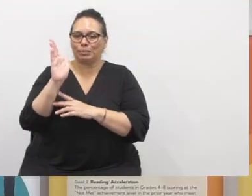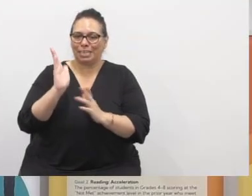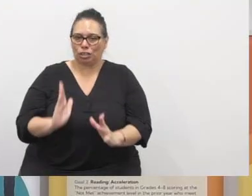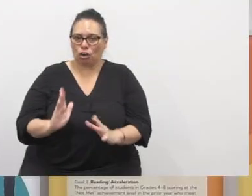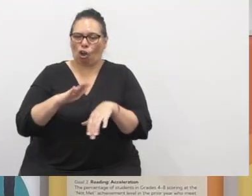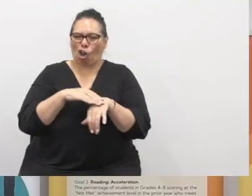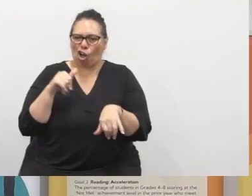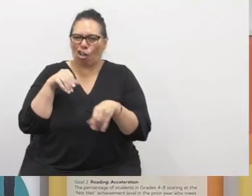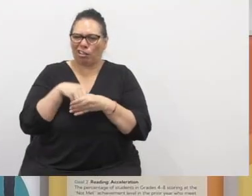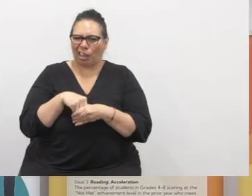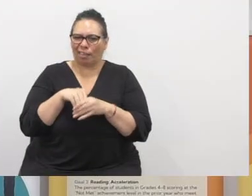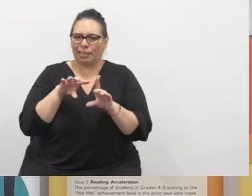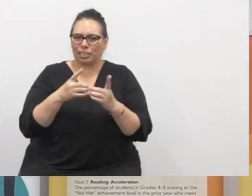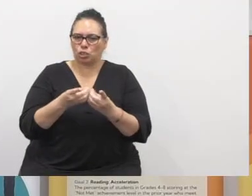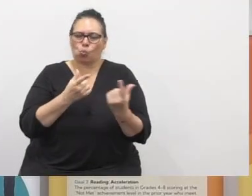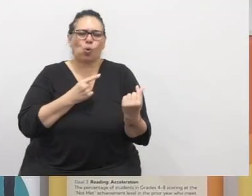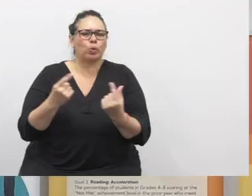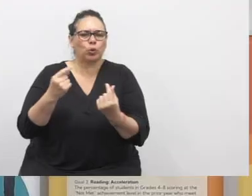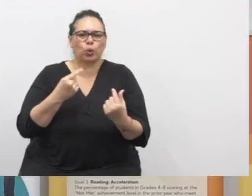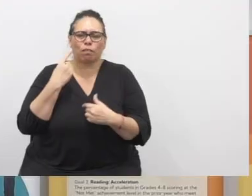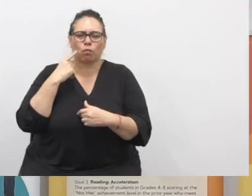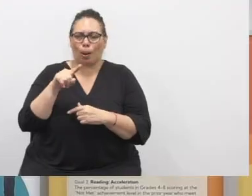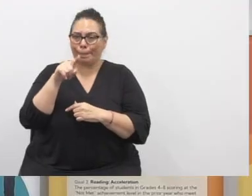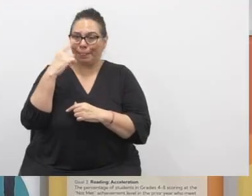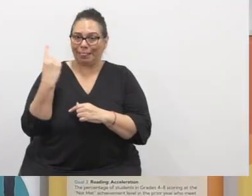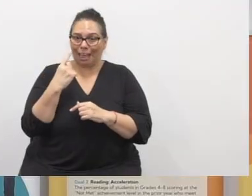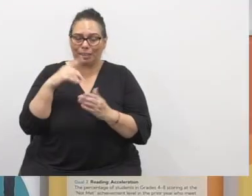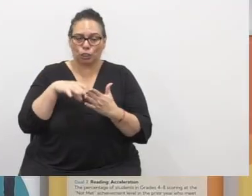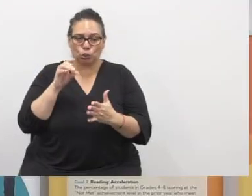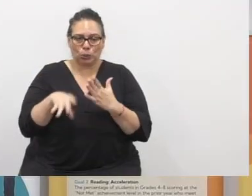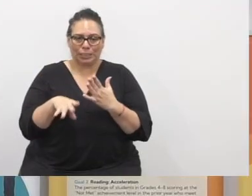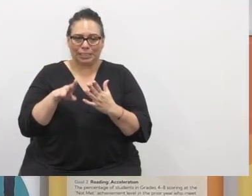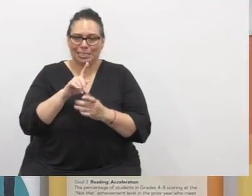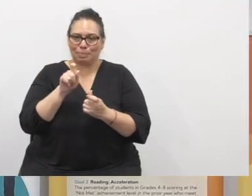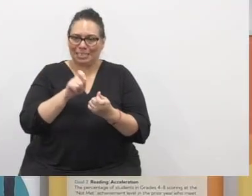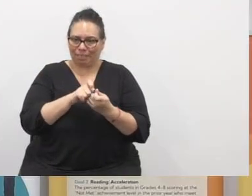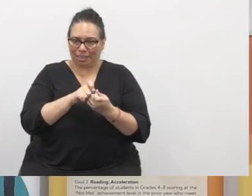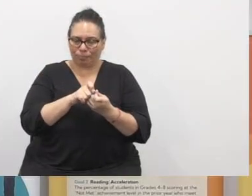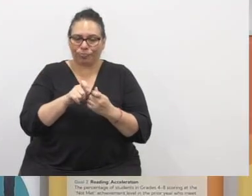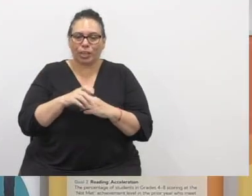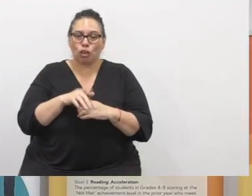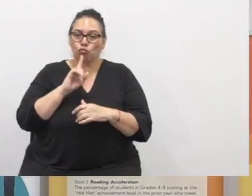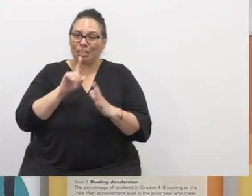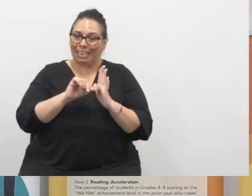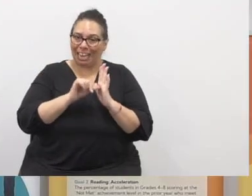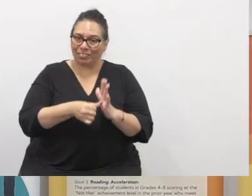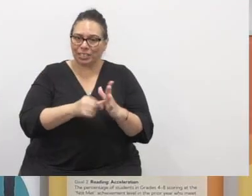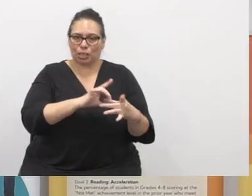what we were doing for Black students specifically, and really emphasizing the correlation between